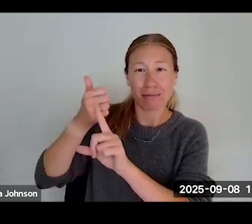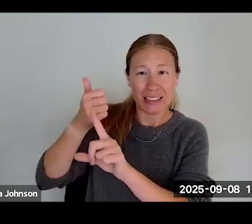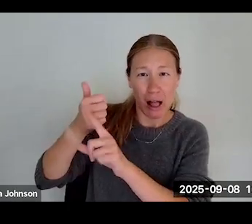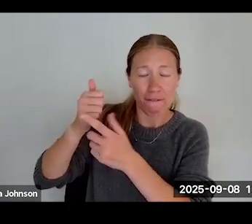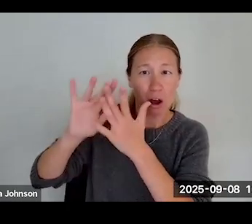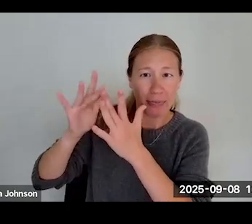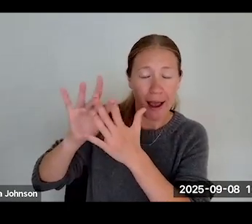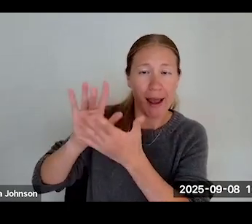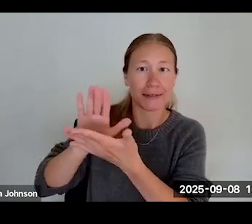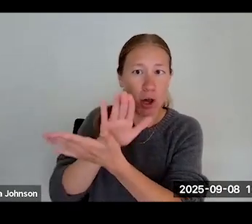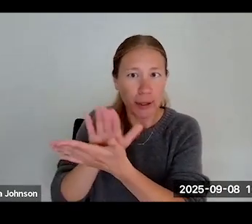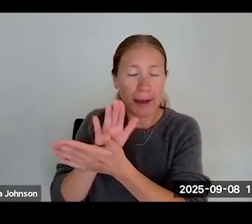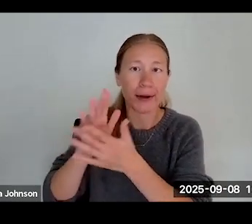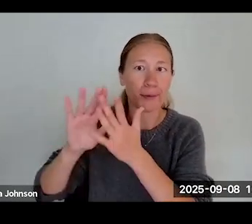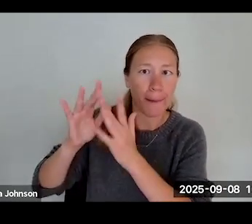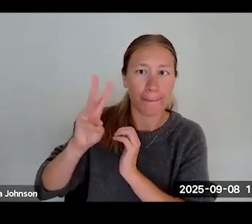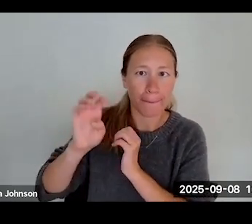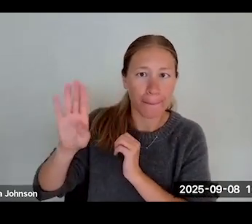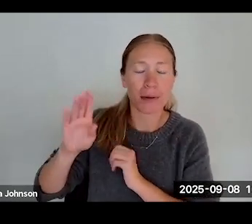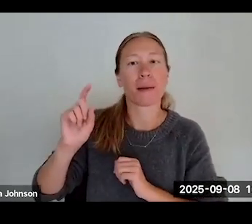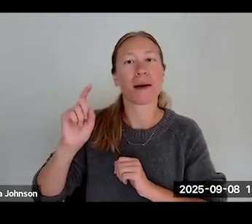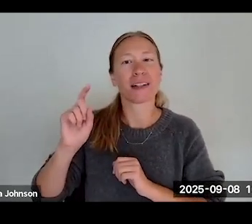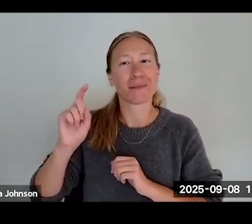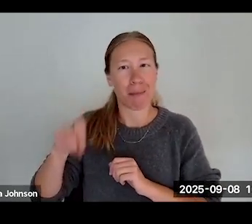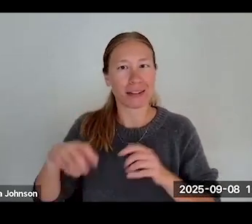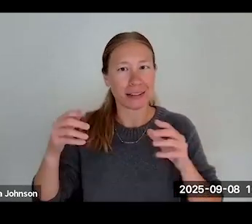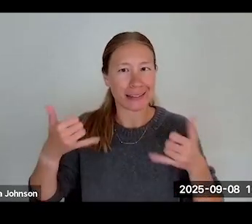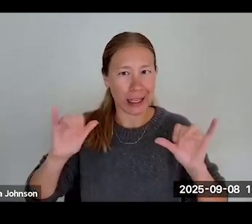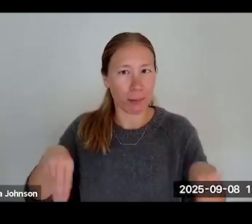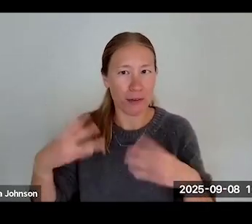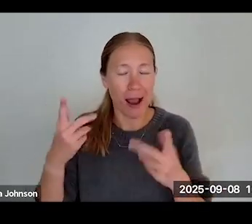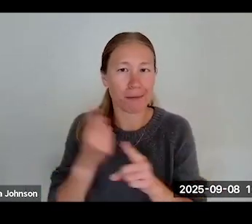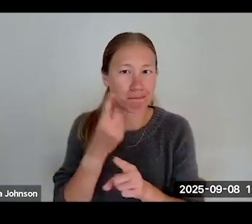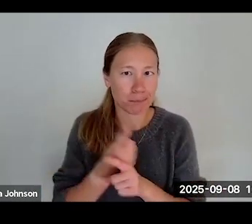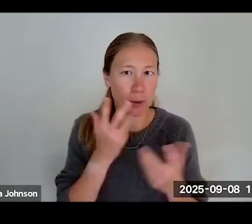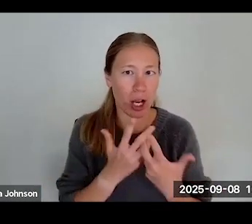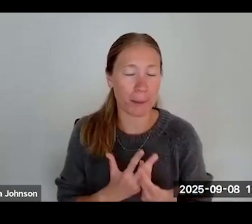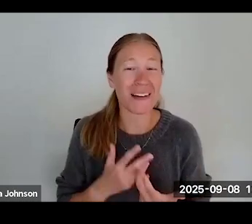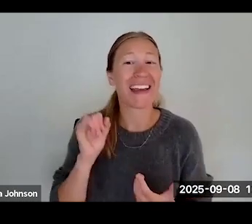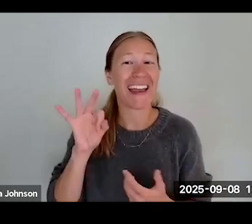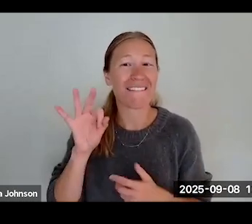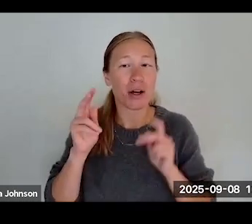you still need to provide reasonable accommodations and access to these documents when people with disabilities need them.